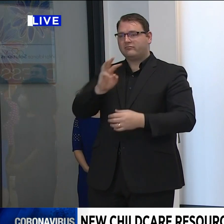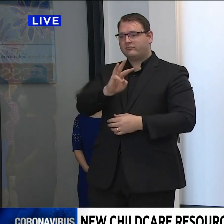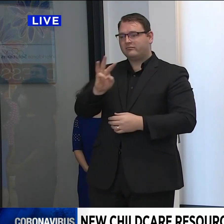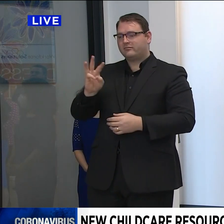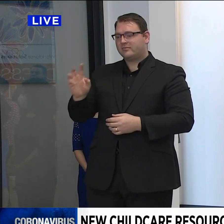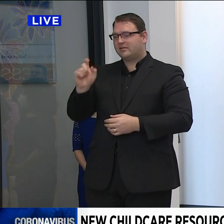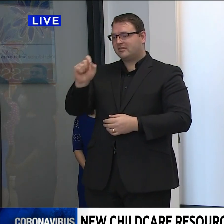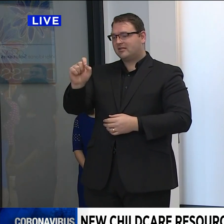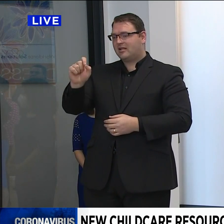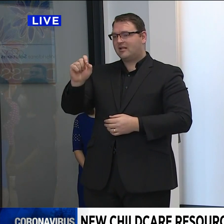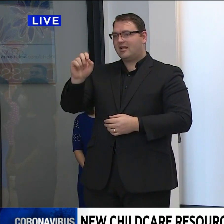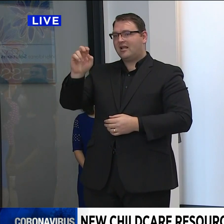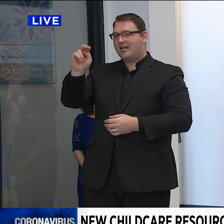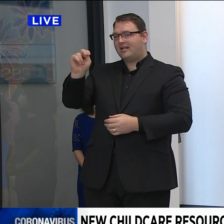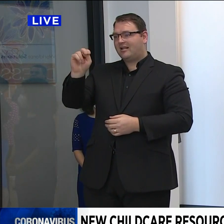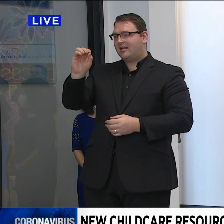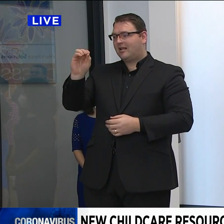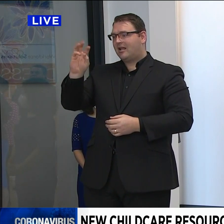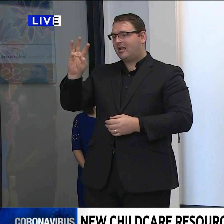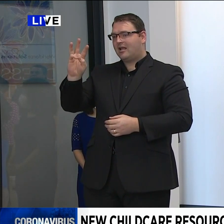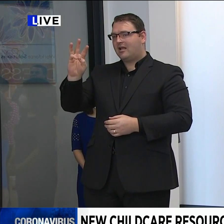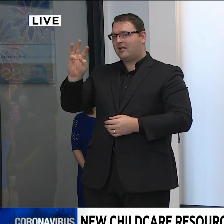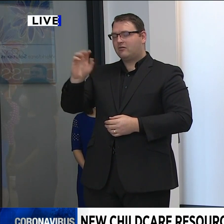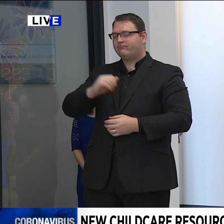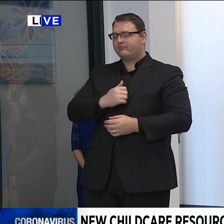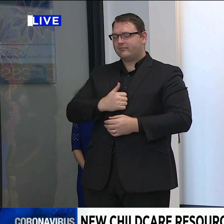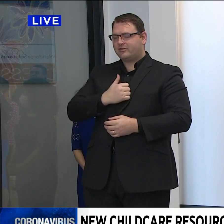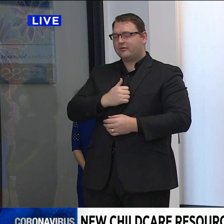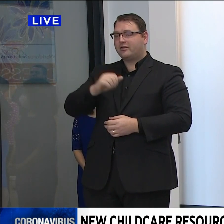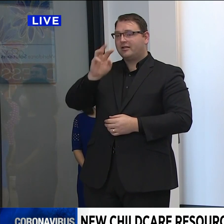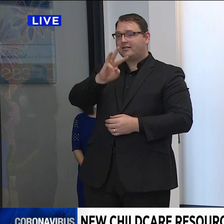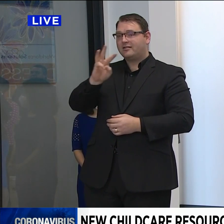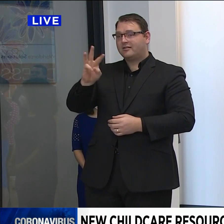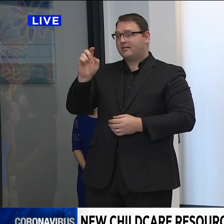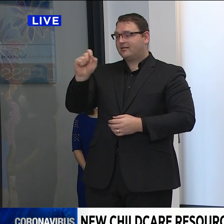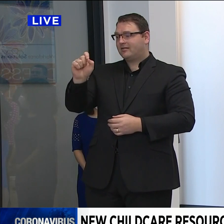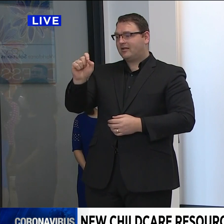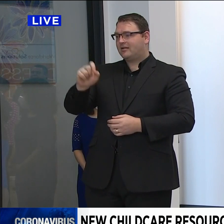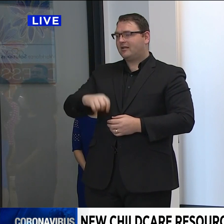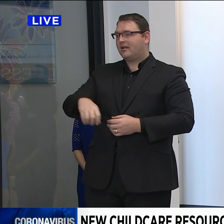essential workers can register for child care and for for child care and for financial support financial support find child care now that or and